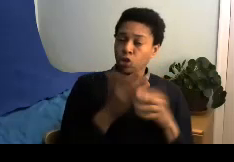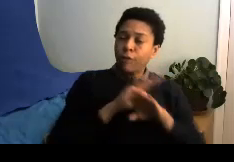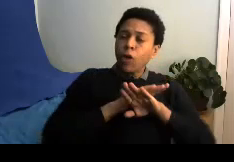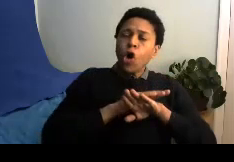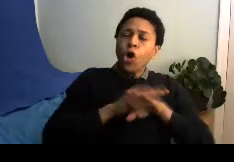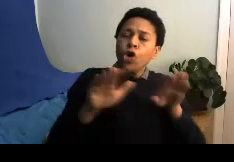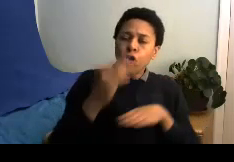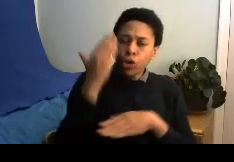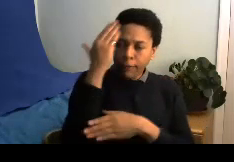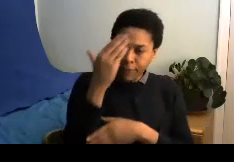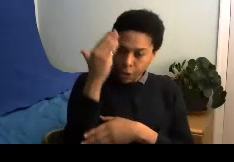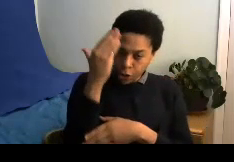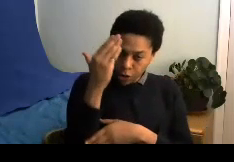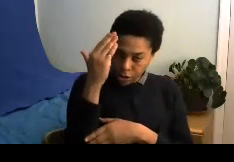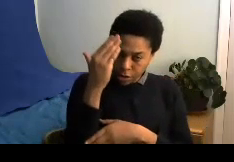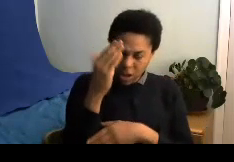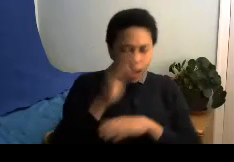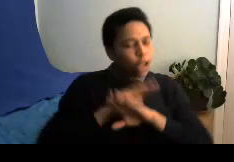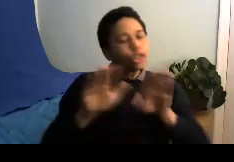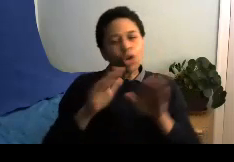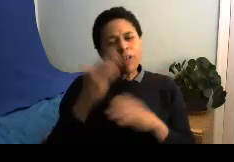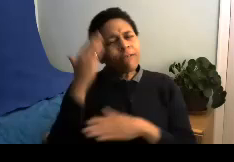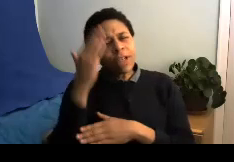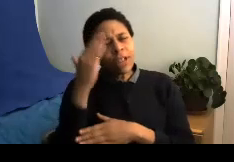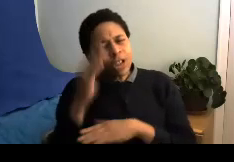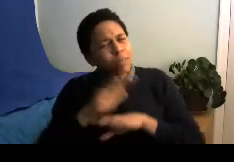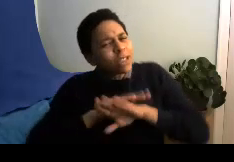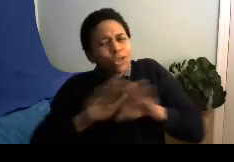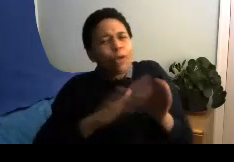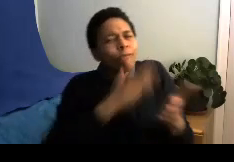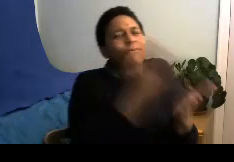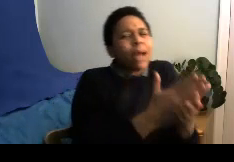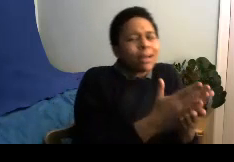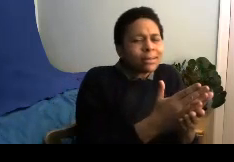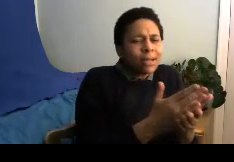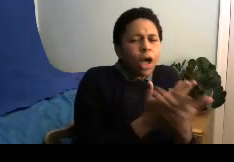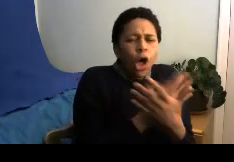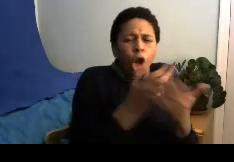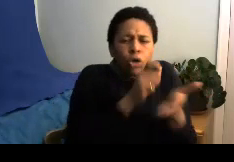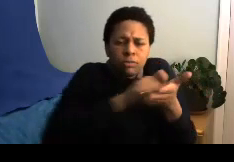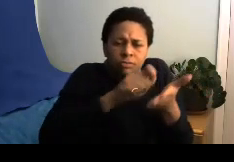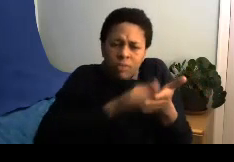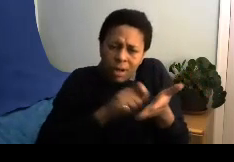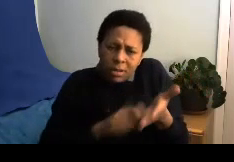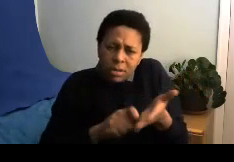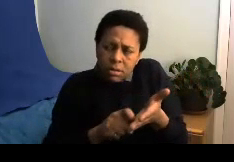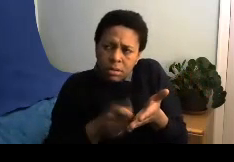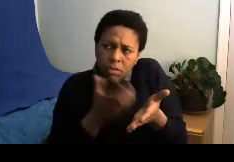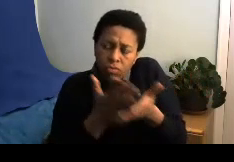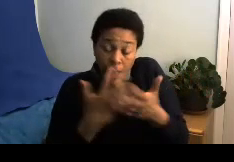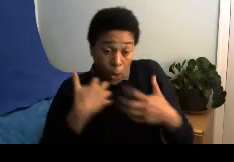neither fiction nor fact. And, you know, lots of writers are really interested in them, you know, in the last few years and